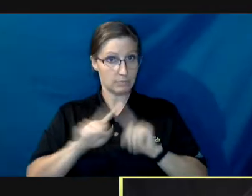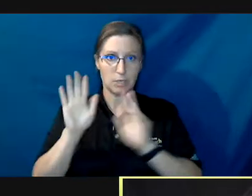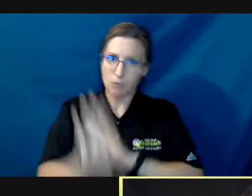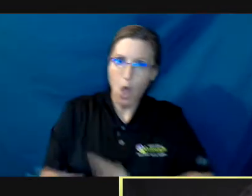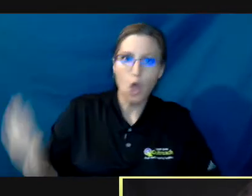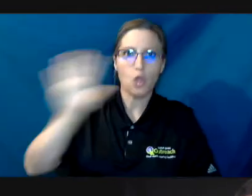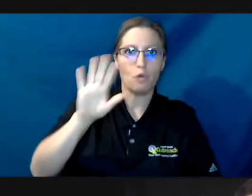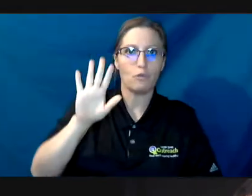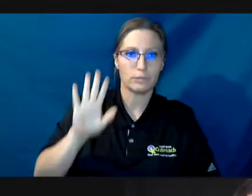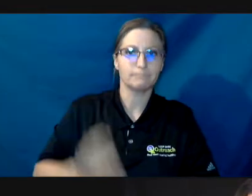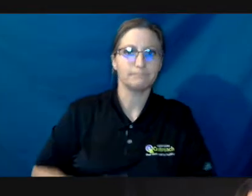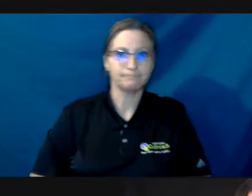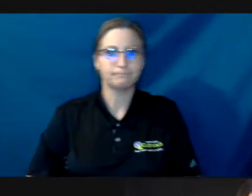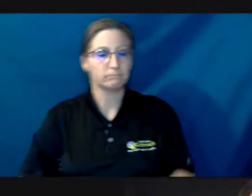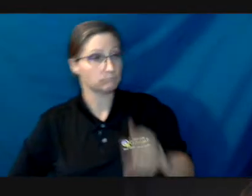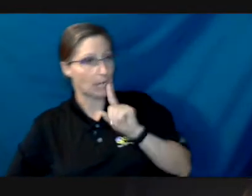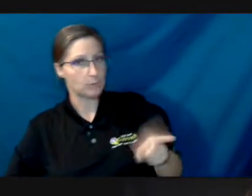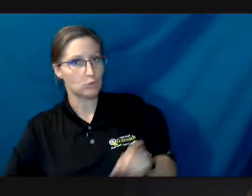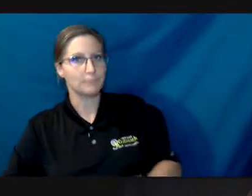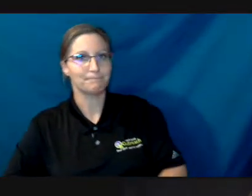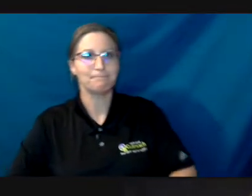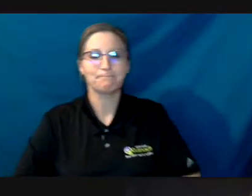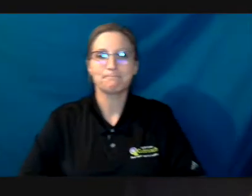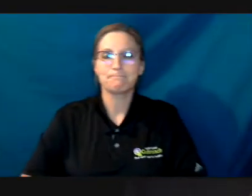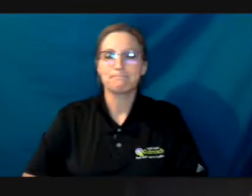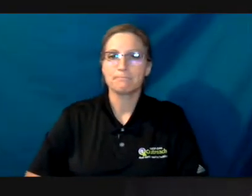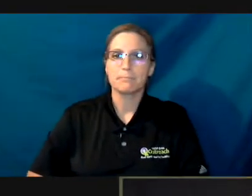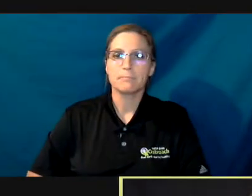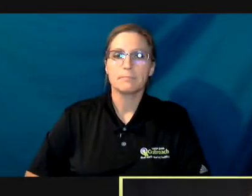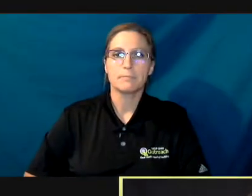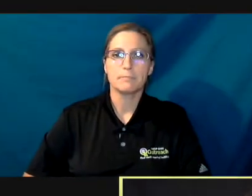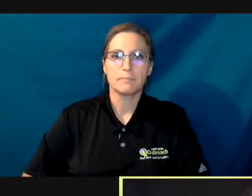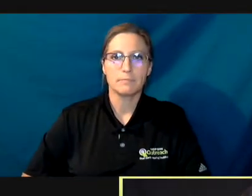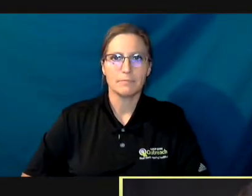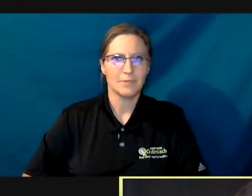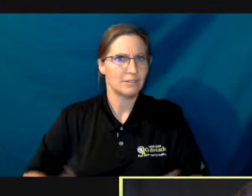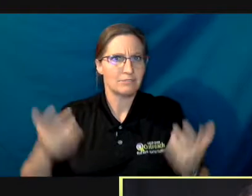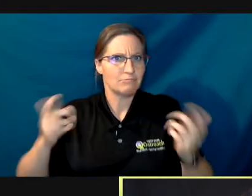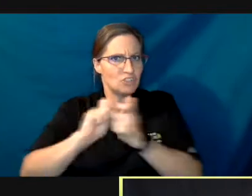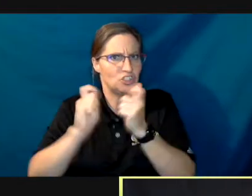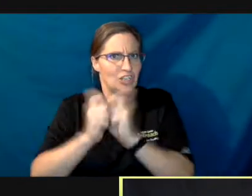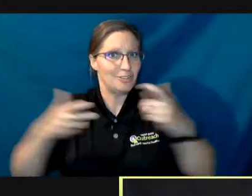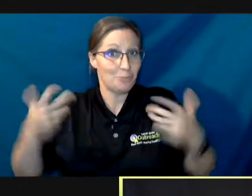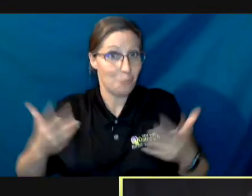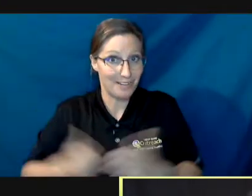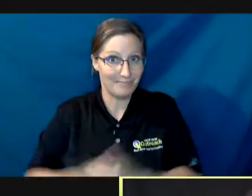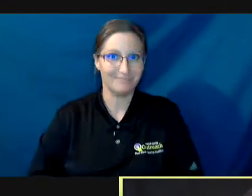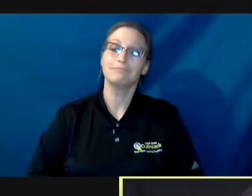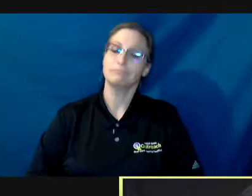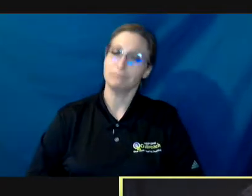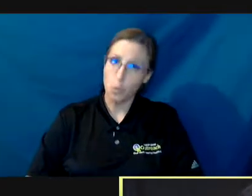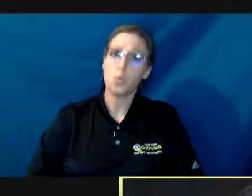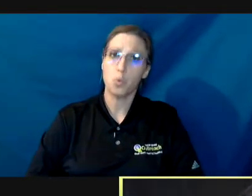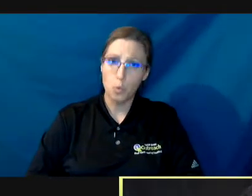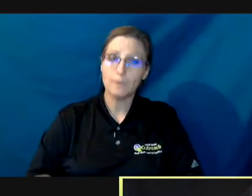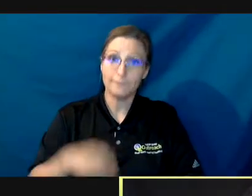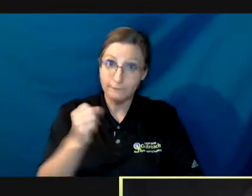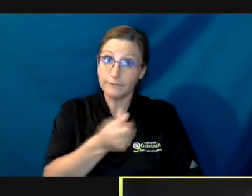(Julie) Absolutely. (Keith) So what are those changes? There are quite a few,